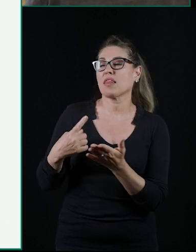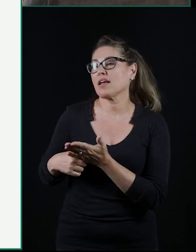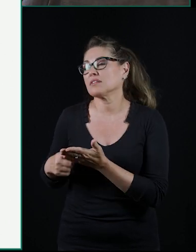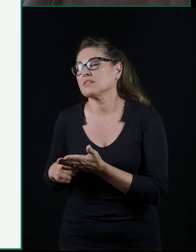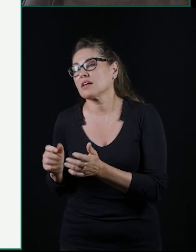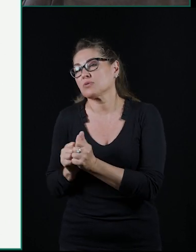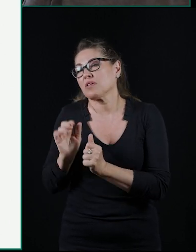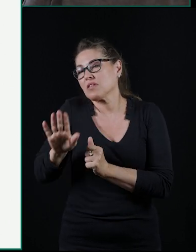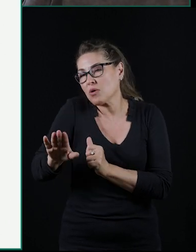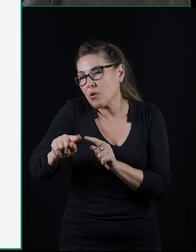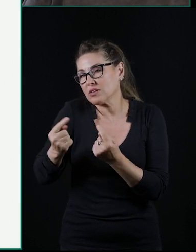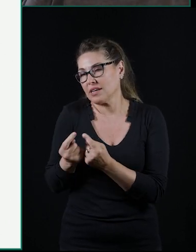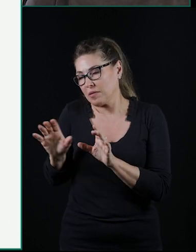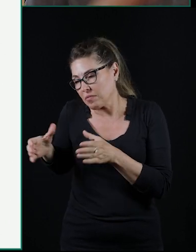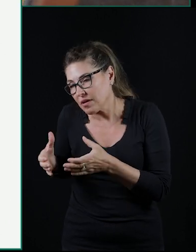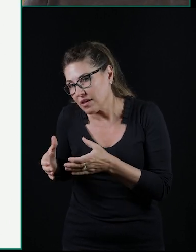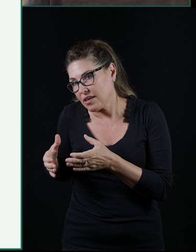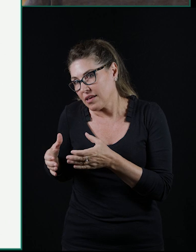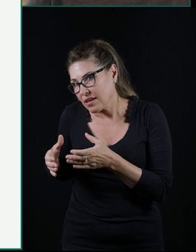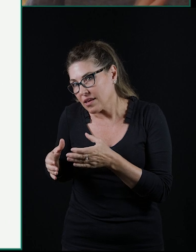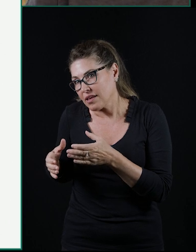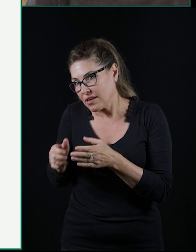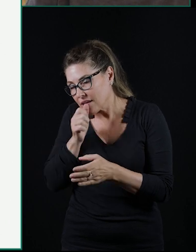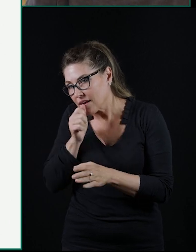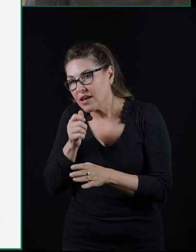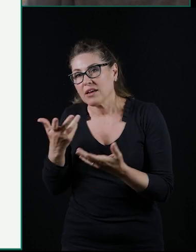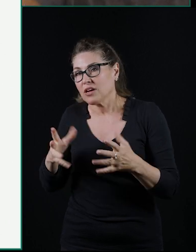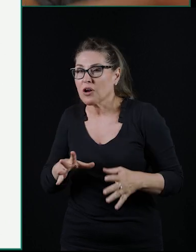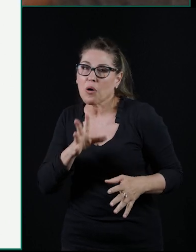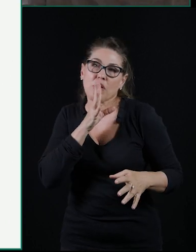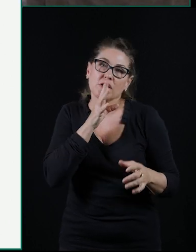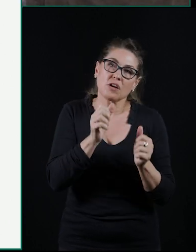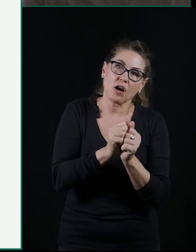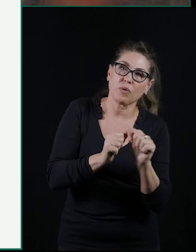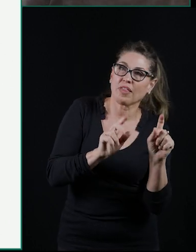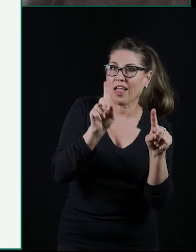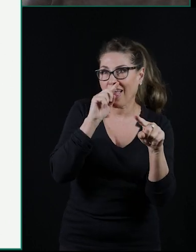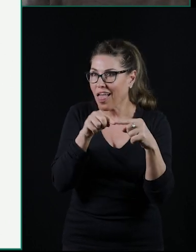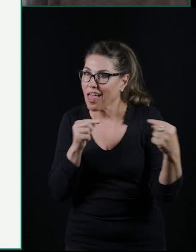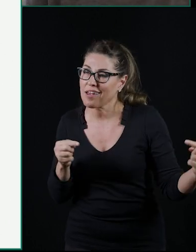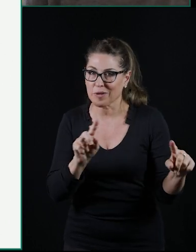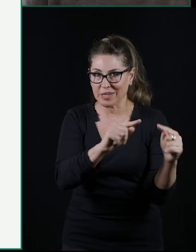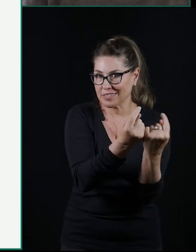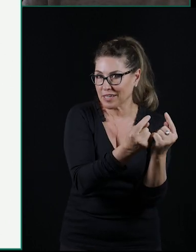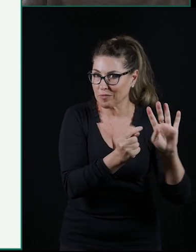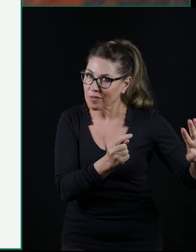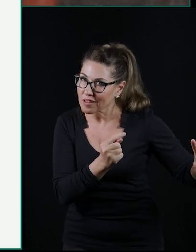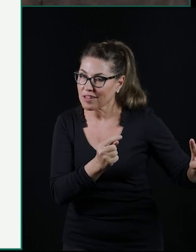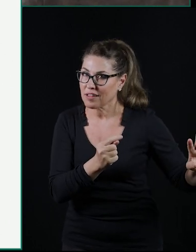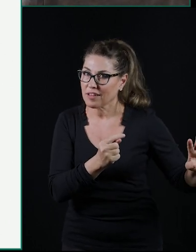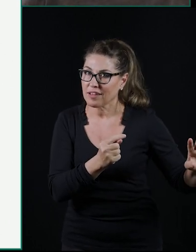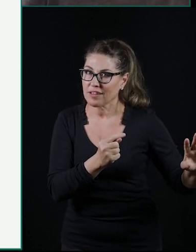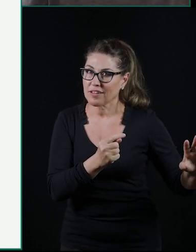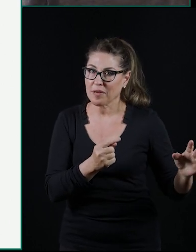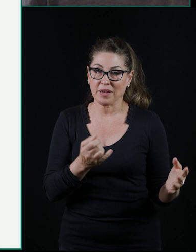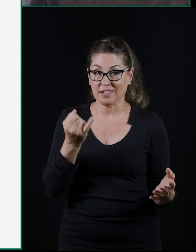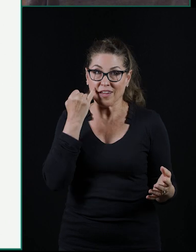So you only want to talk within your own team. You don't want to talk to enemy teams, even if they're within scope.